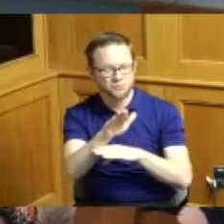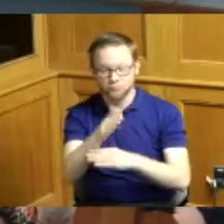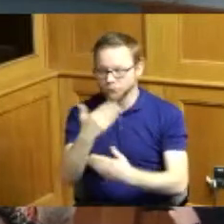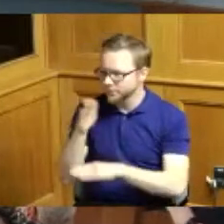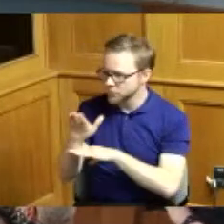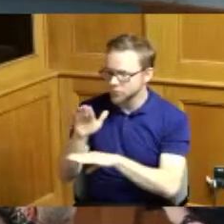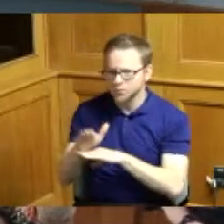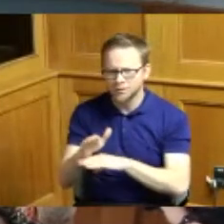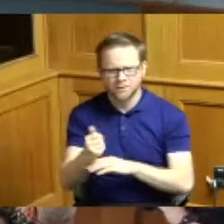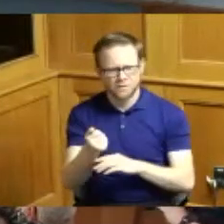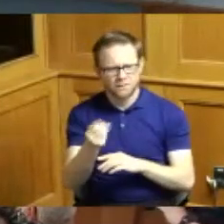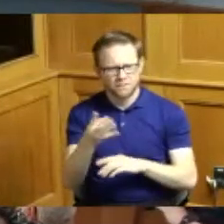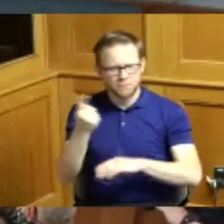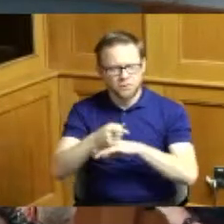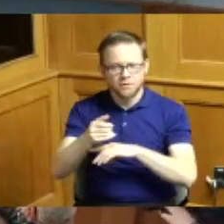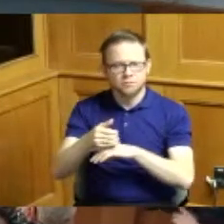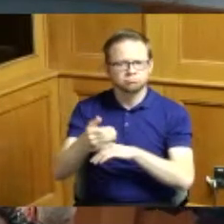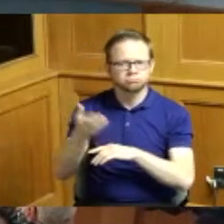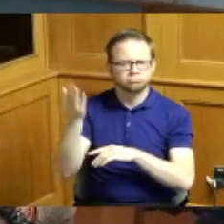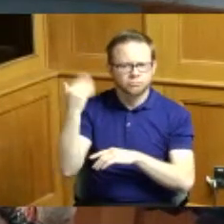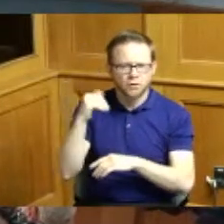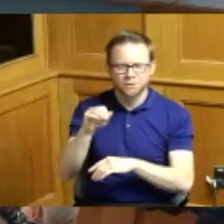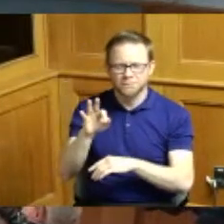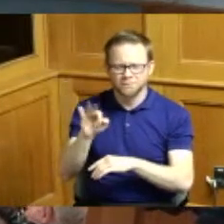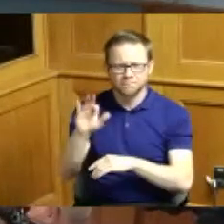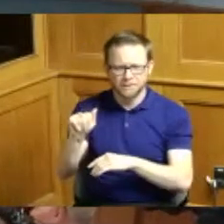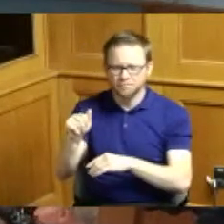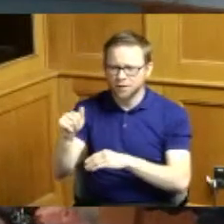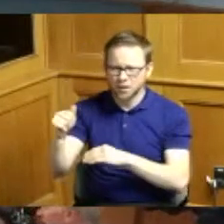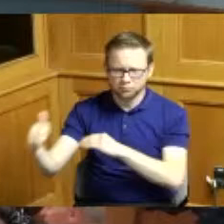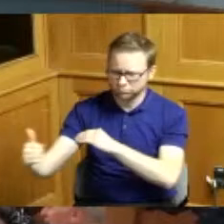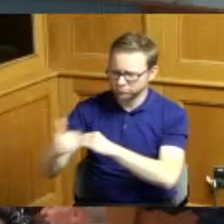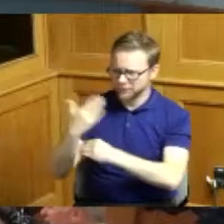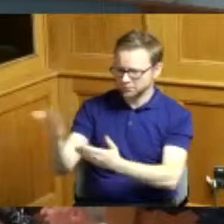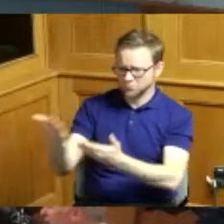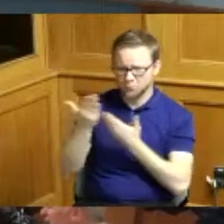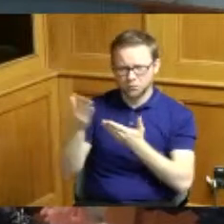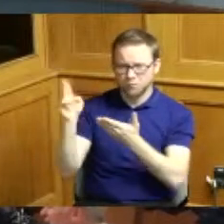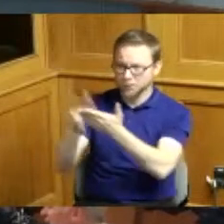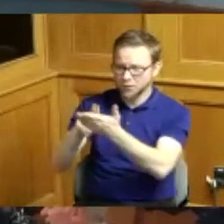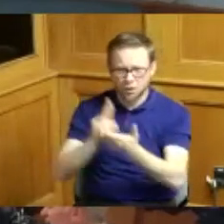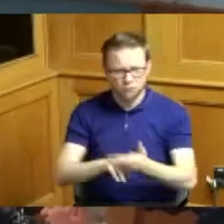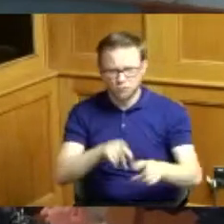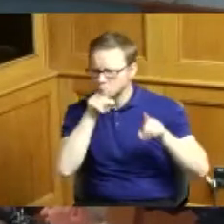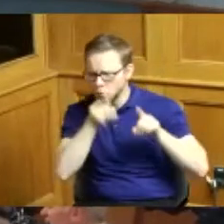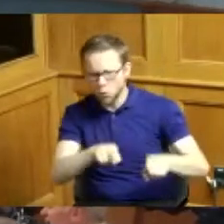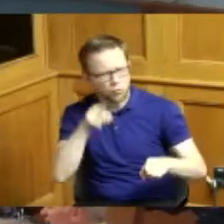just days ago FIFA sent over a huge contract and ordered you to immediately vote for it as if you